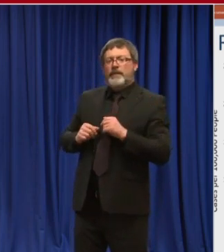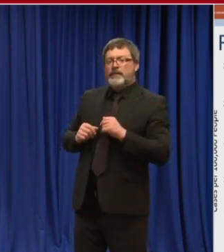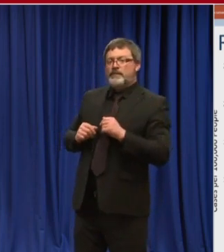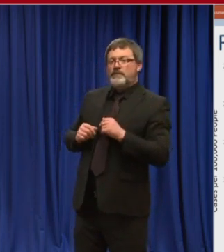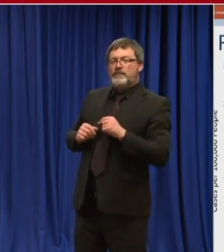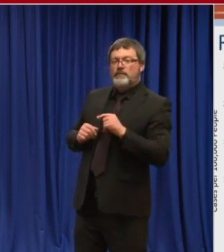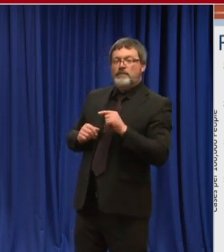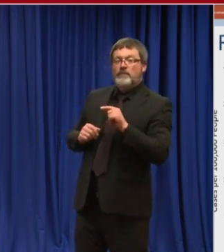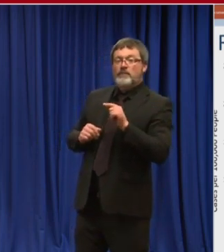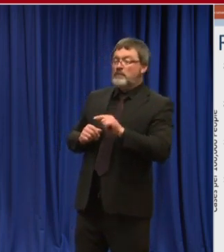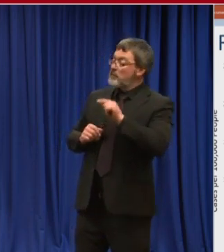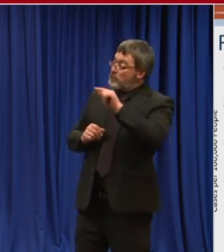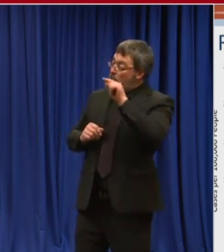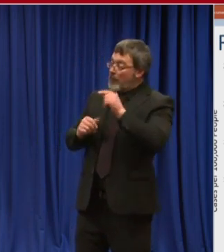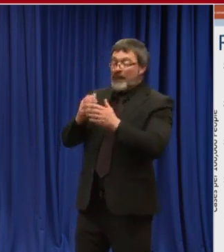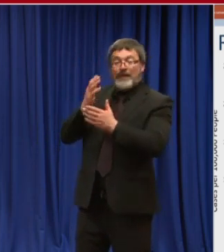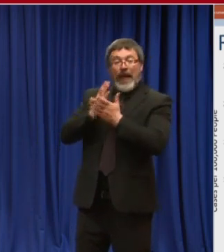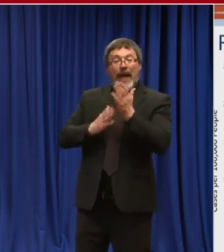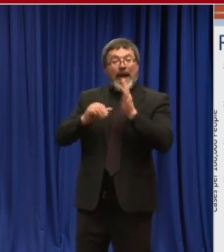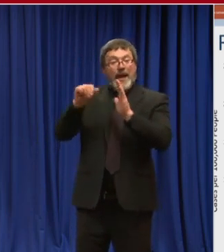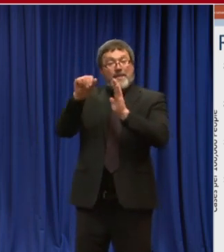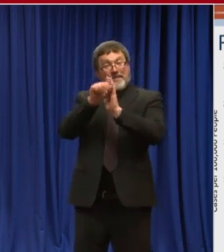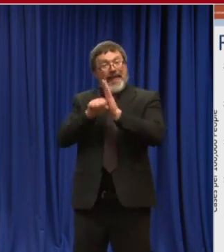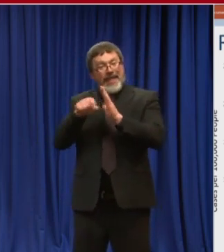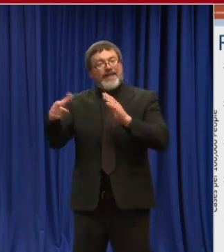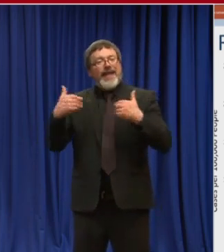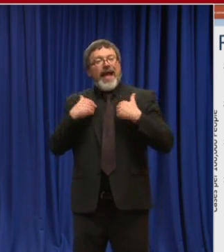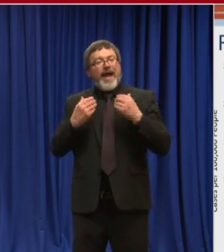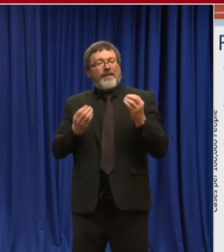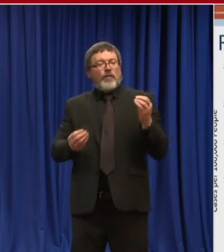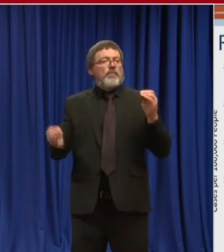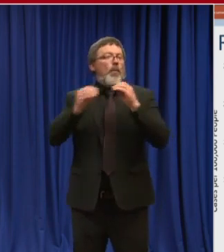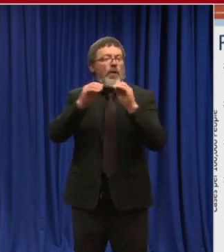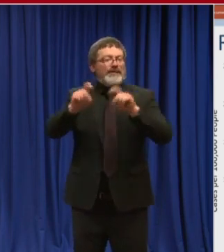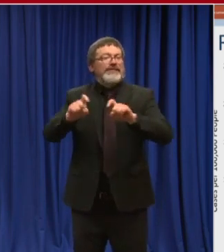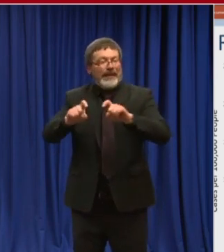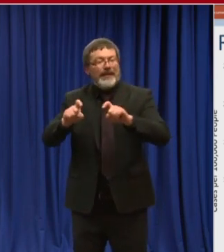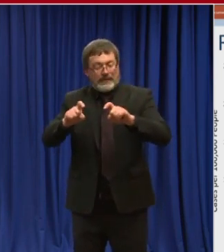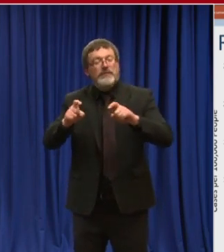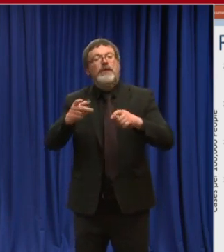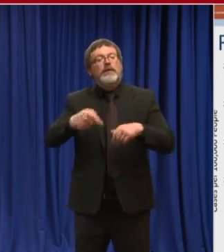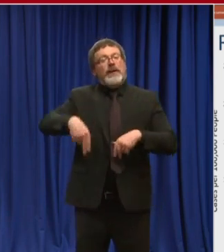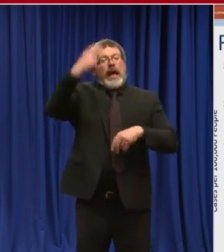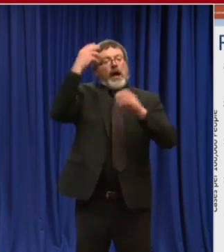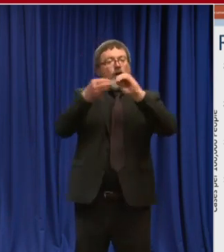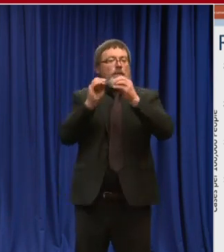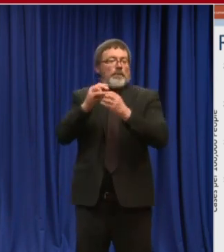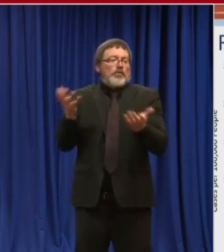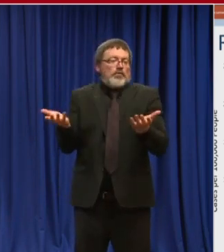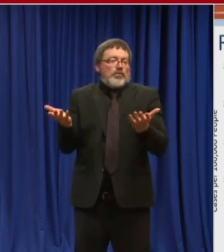SO A TEST THAT HAS THAT EXCUSE ME A STATE THAT DOES MORE TESTING WILL IDENTIFY MORE PEOPLE WITH COVID-19.